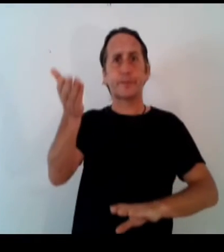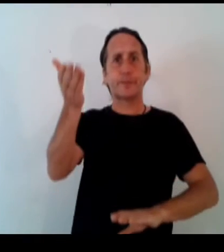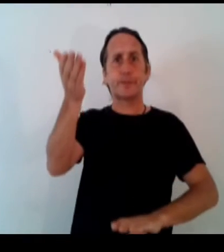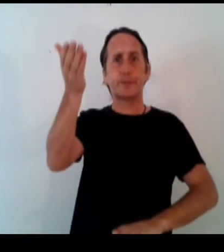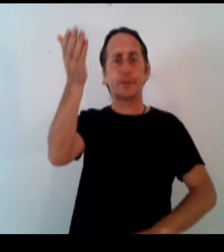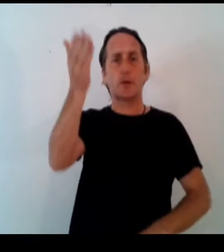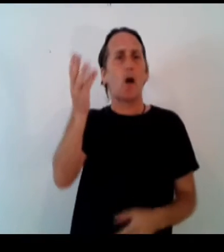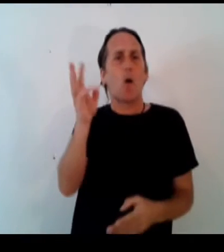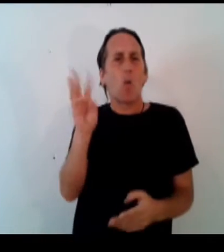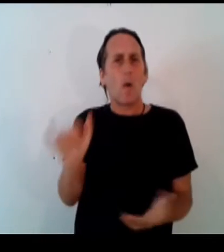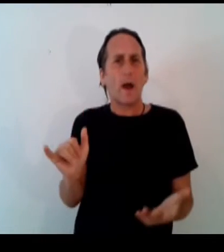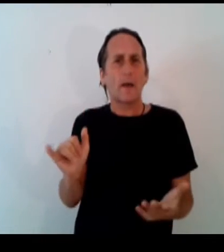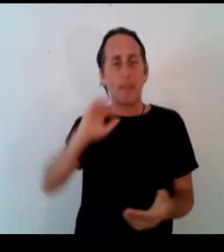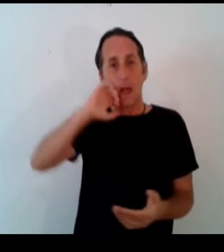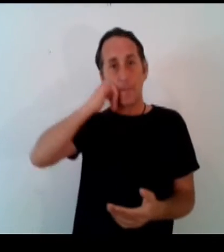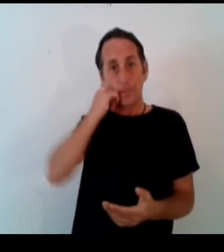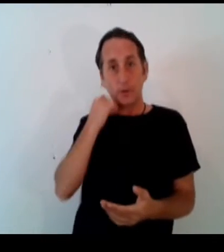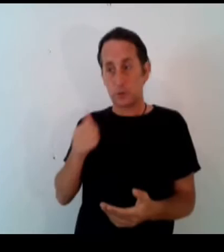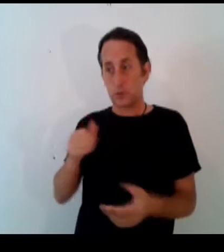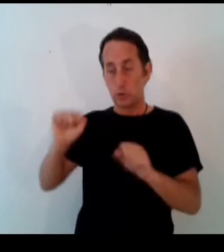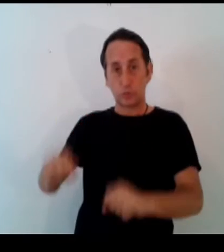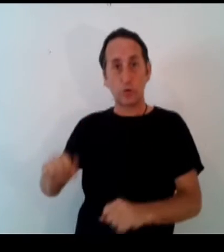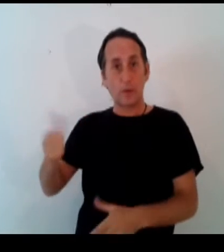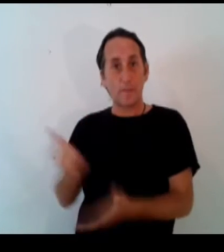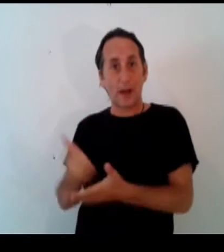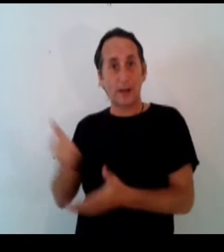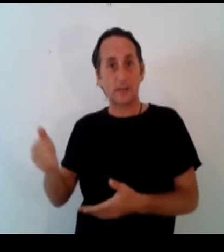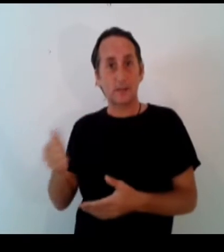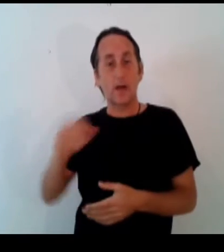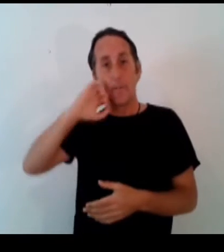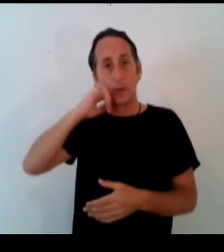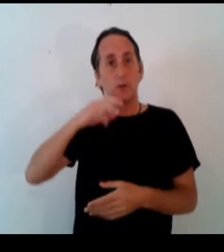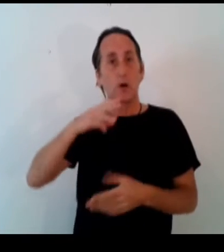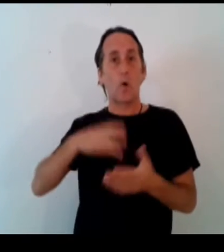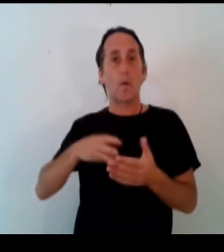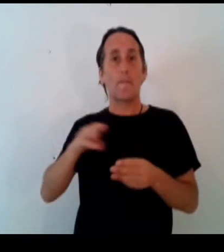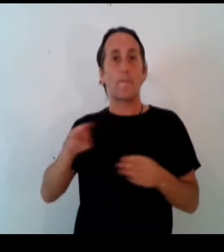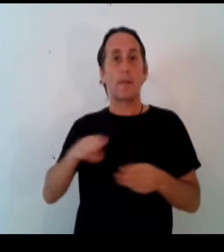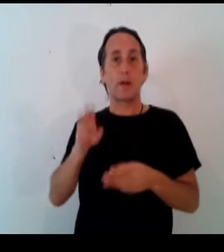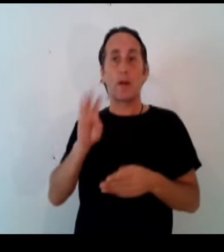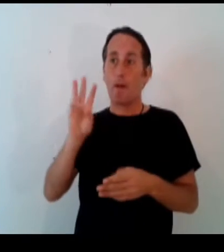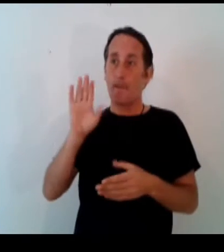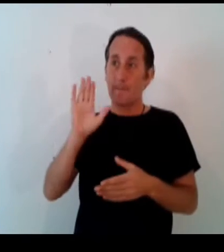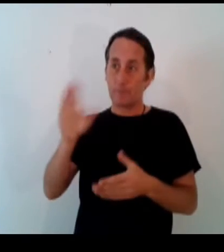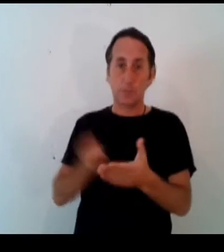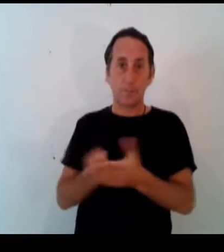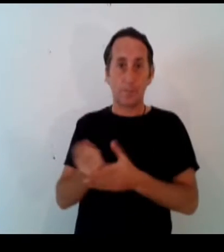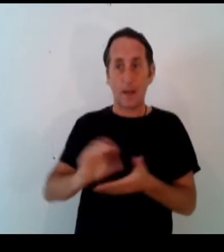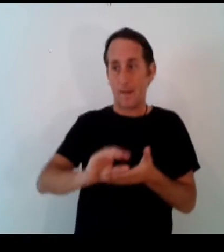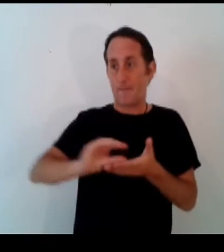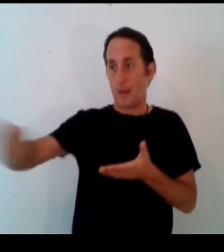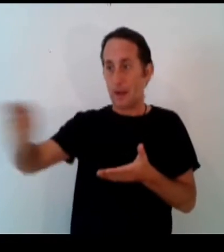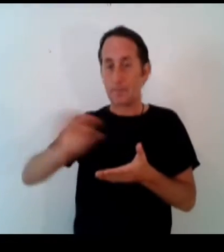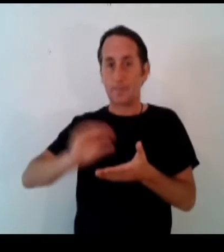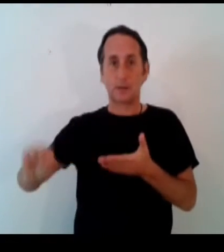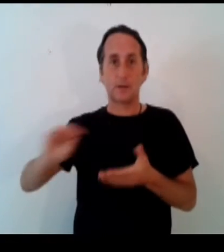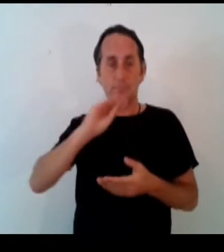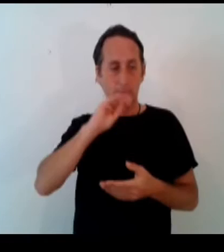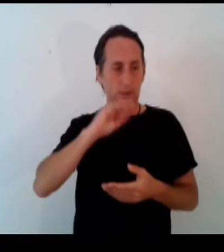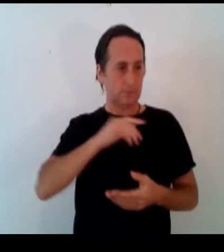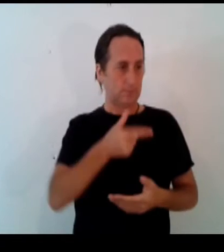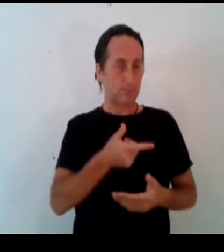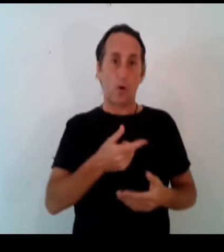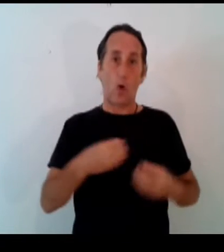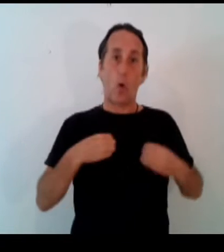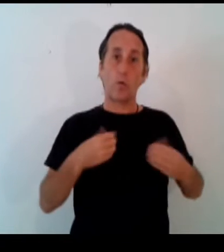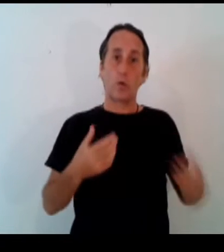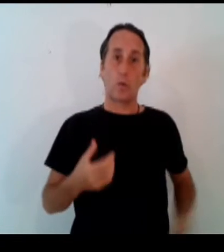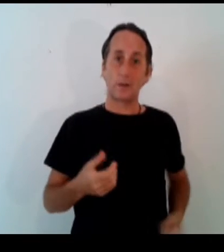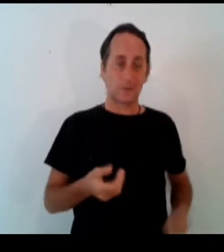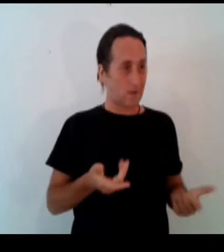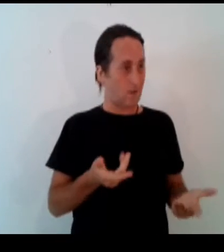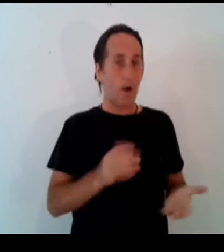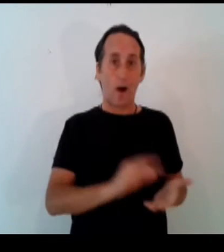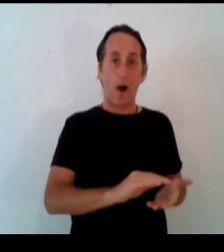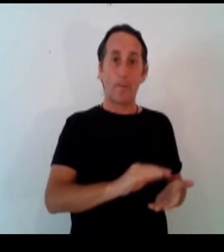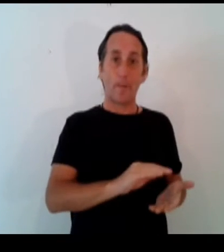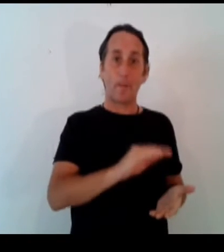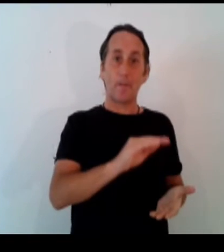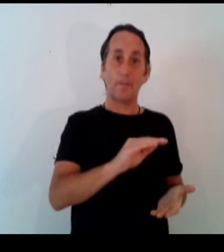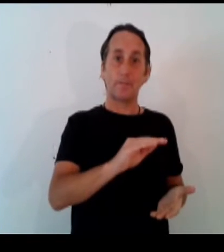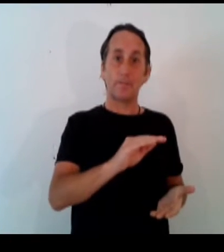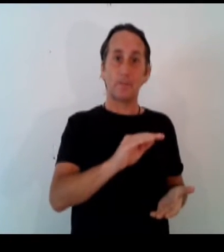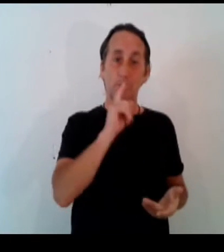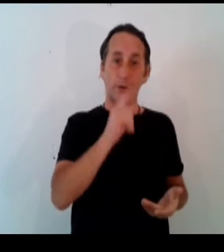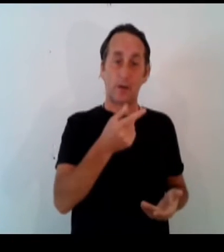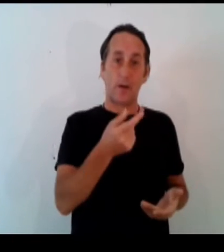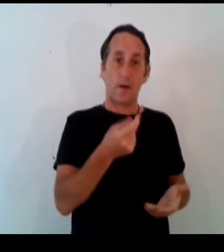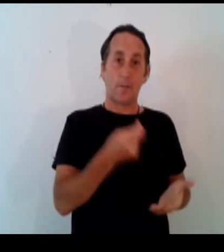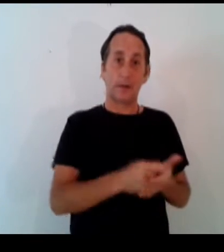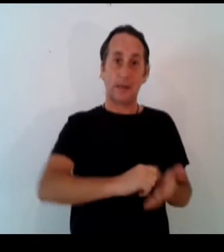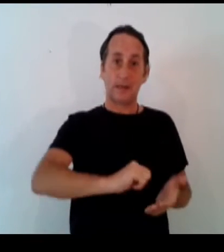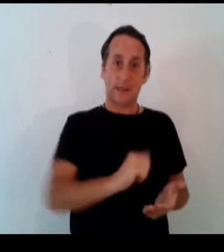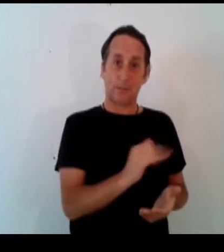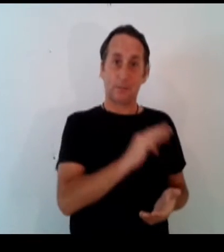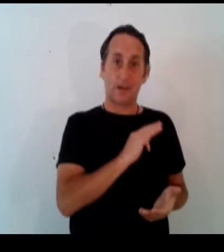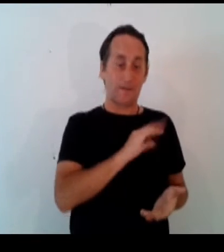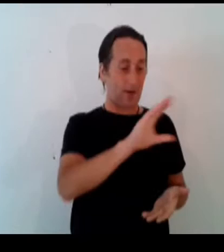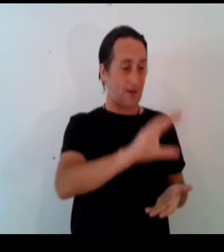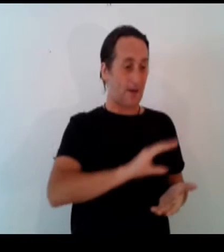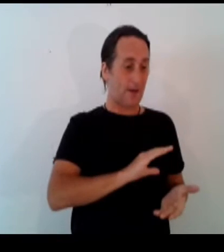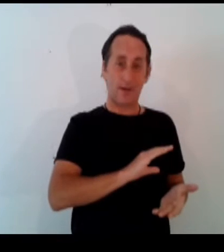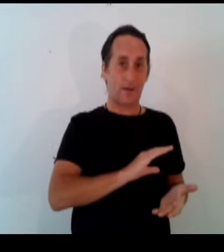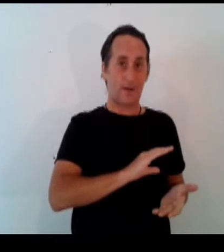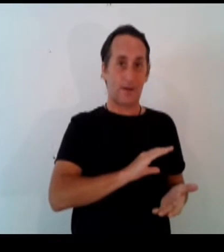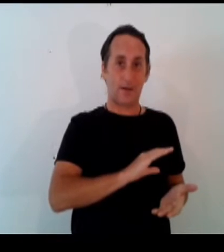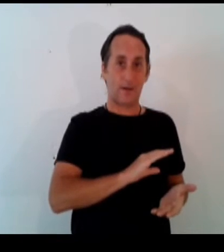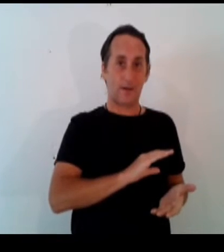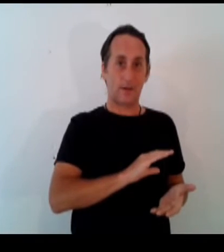The reasaon being its for the benefit of the banks because when those people have to pay that as their income increases the money is not going to make their lives better